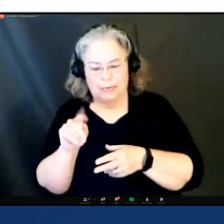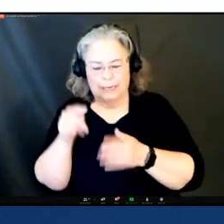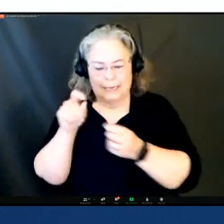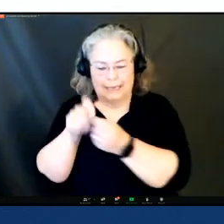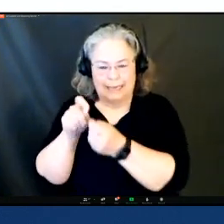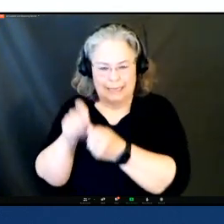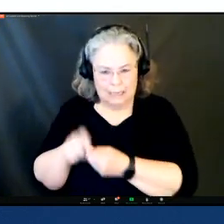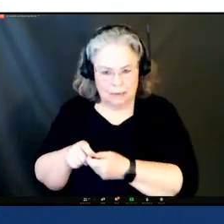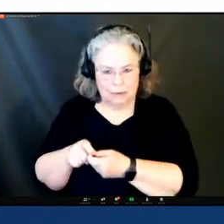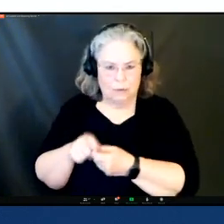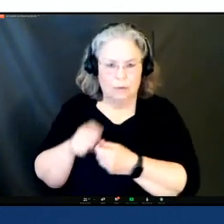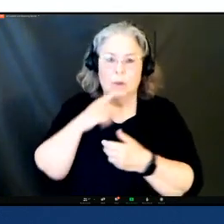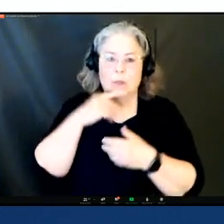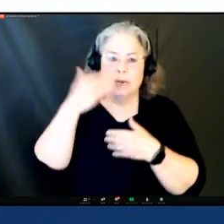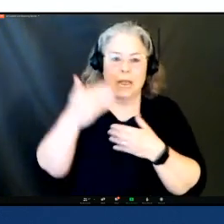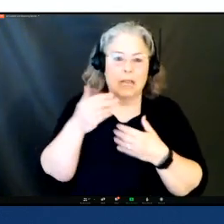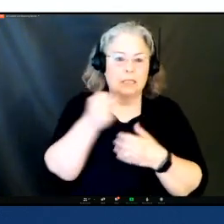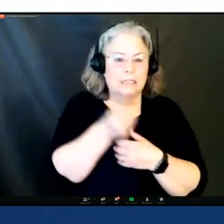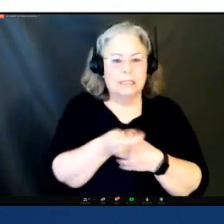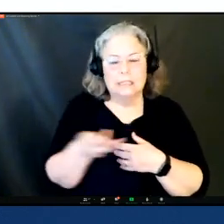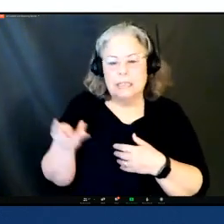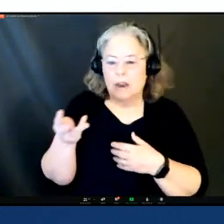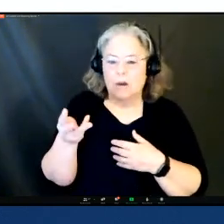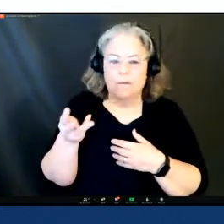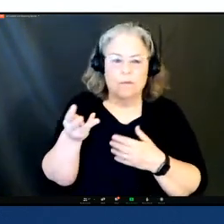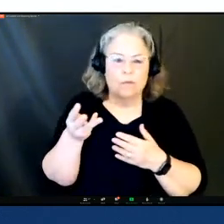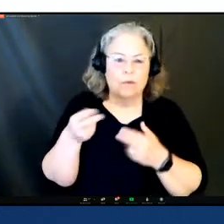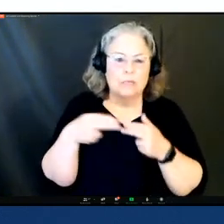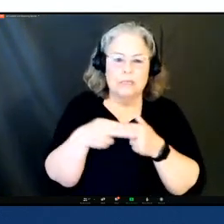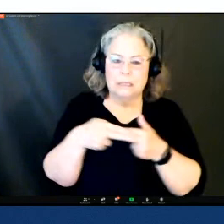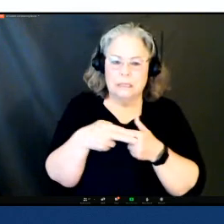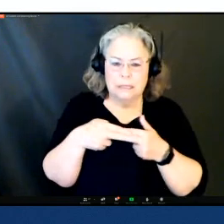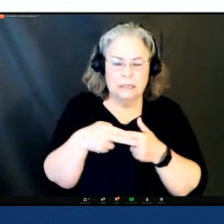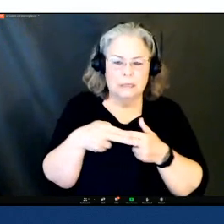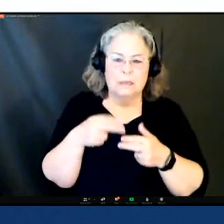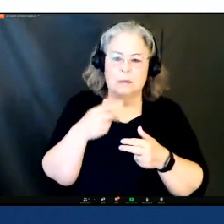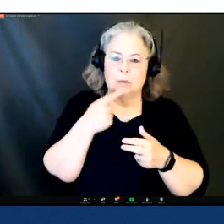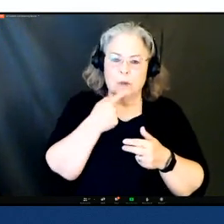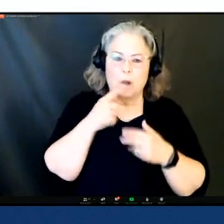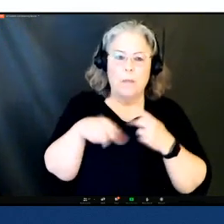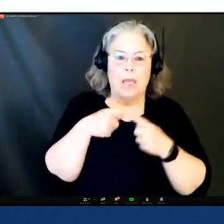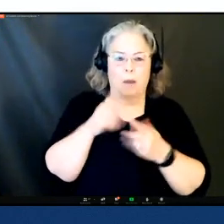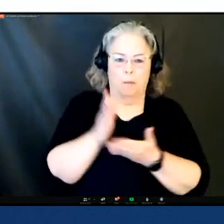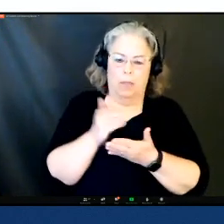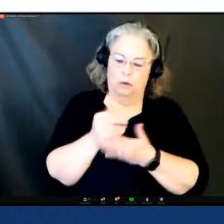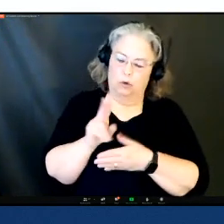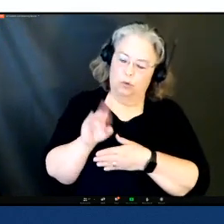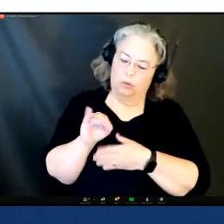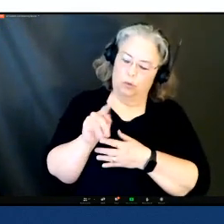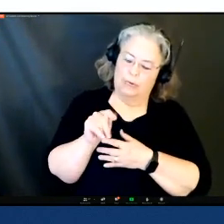In the next several slides, I'll go through some examples of the budget unit detail to give you a sense of the information that's included.